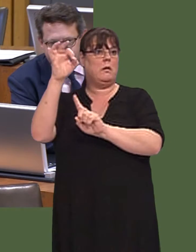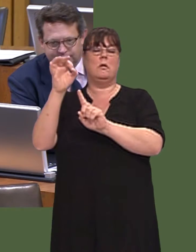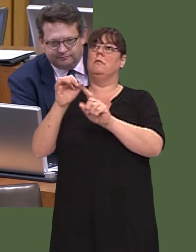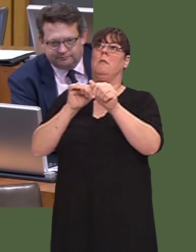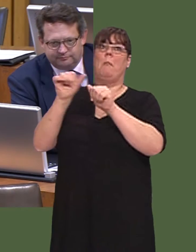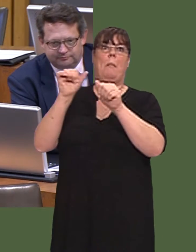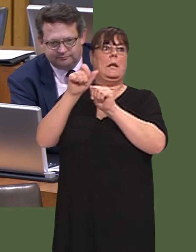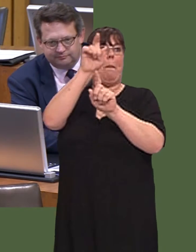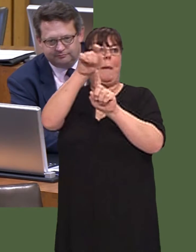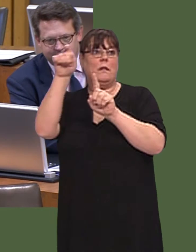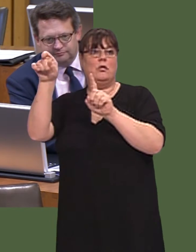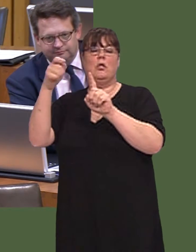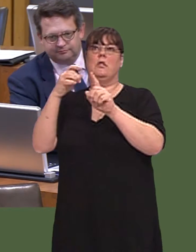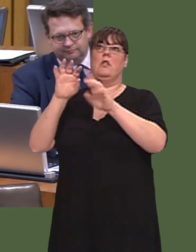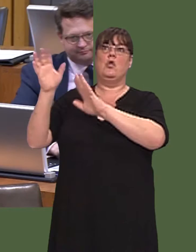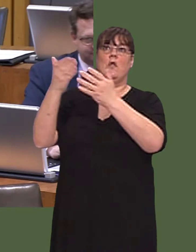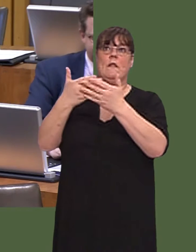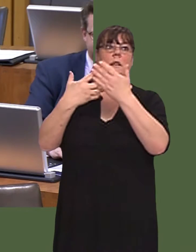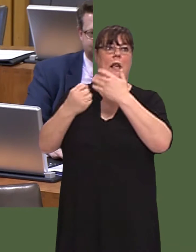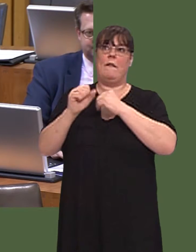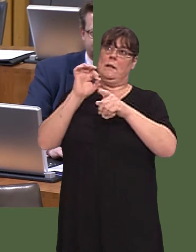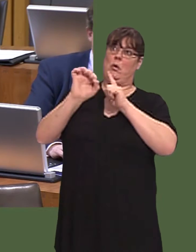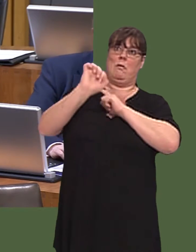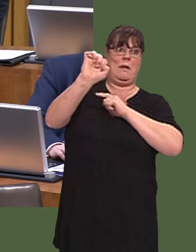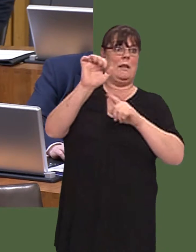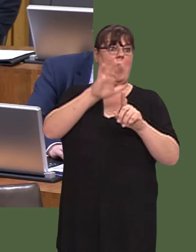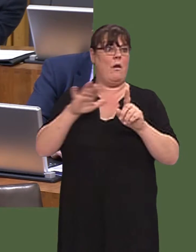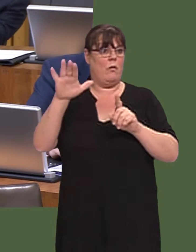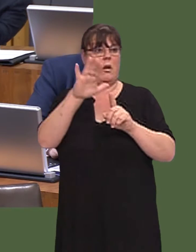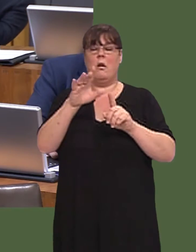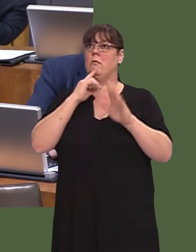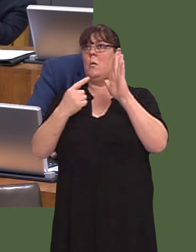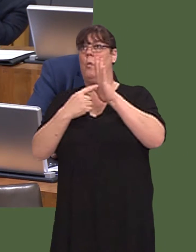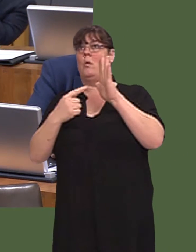services through the constituency that he represents, and there are important opportunities